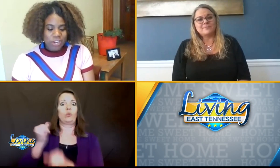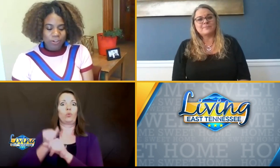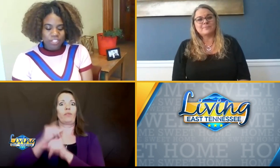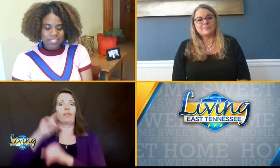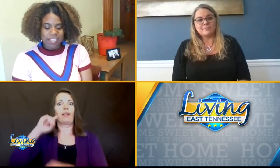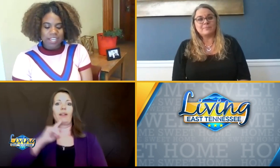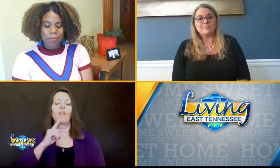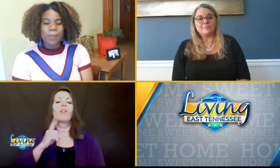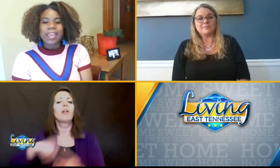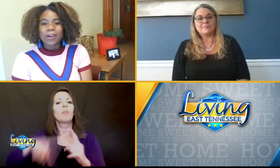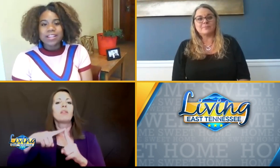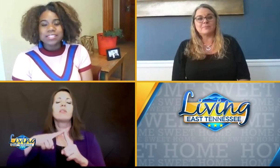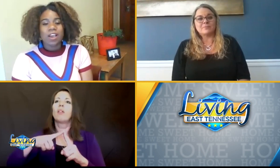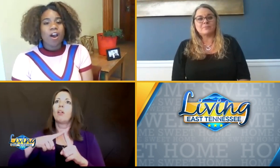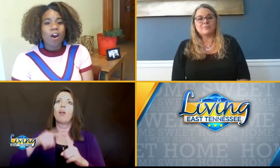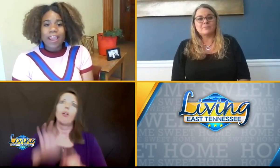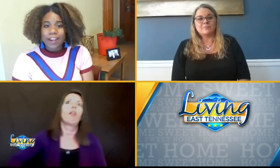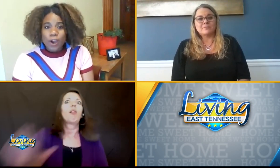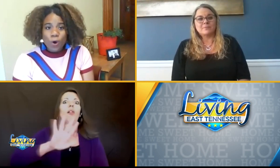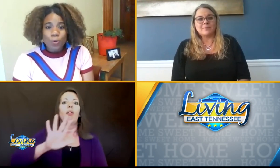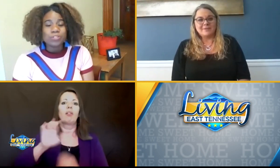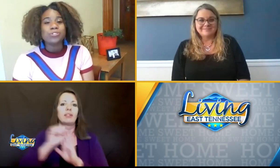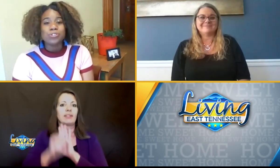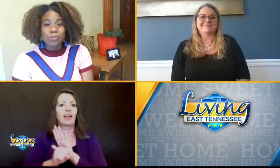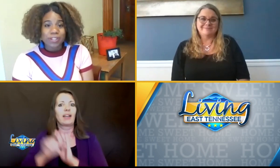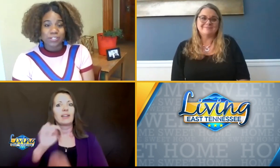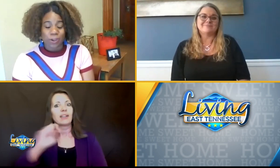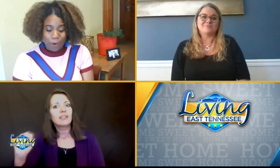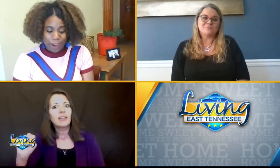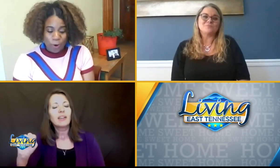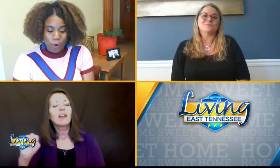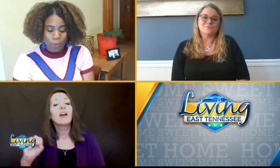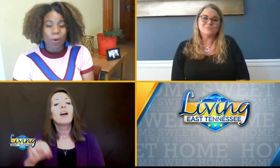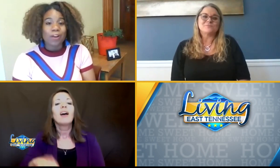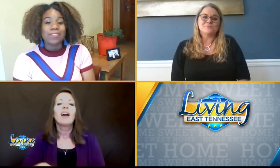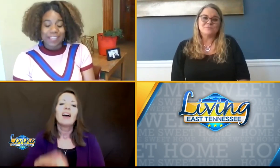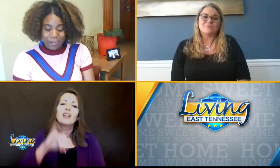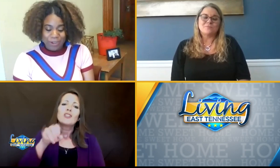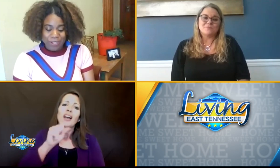APPRECIATE THE WORK YOU ARE DOING TO SUPPORT YOUR STUDENTS